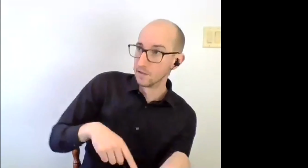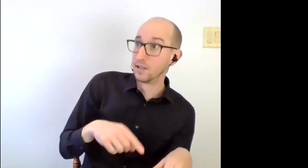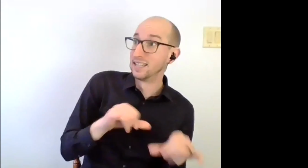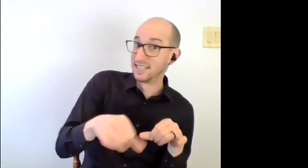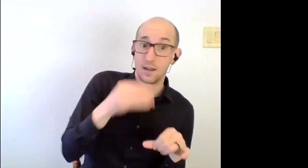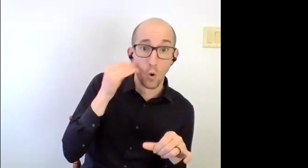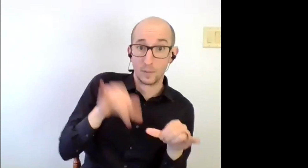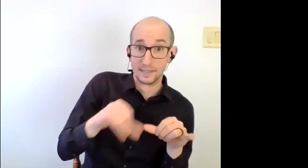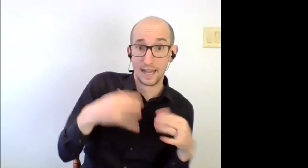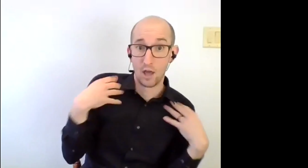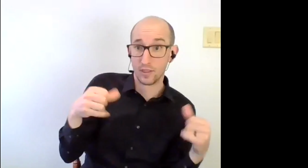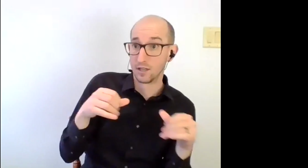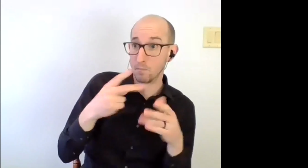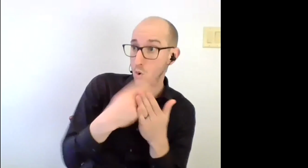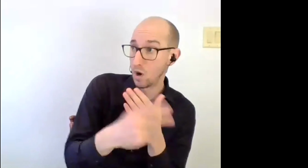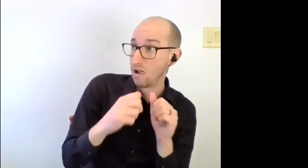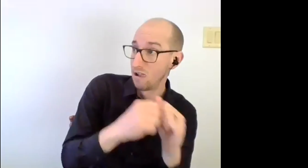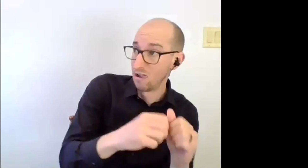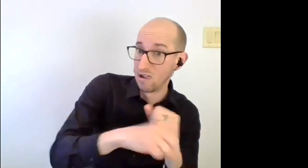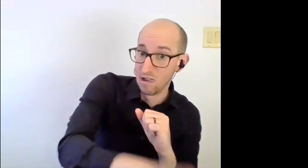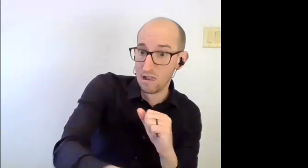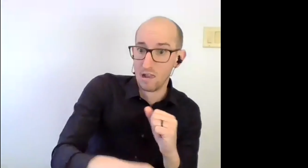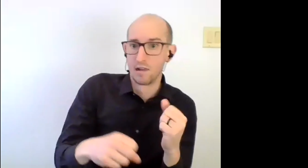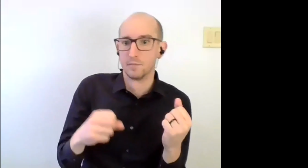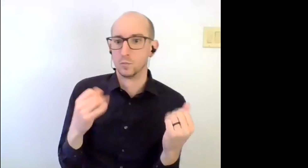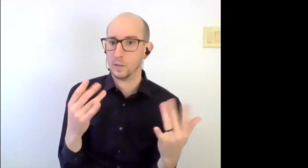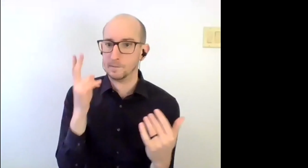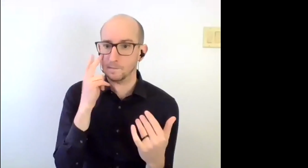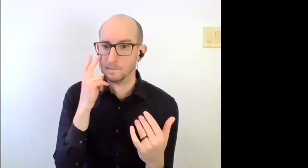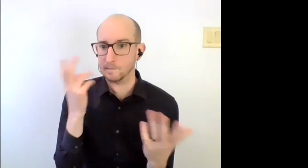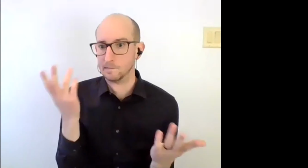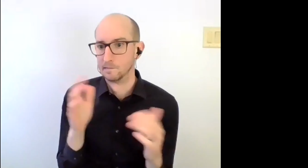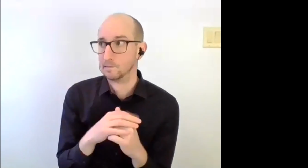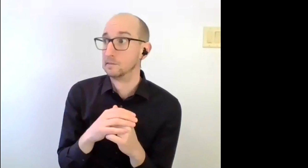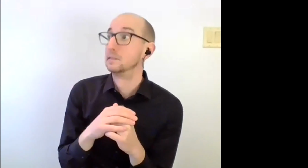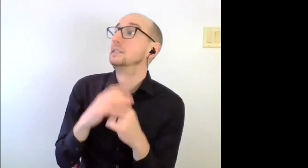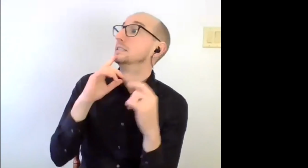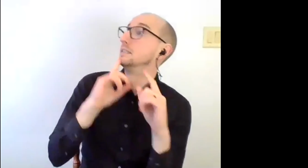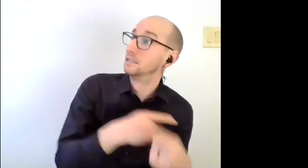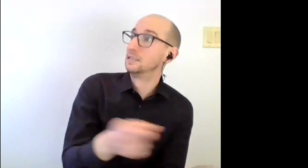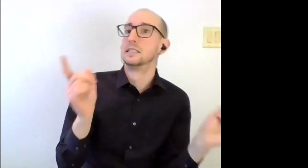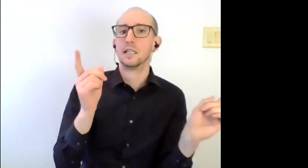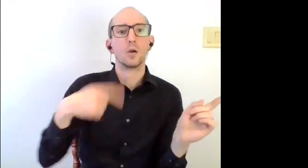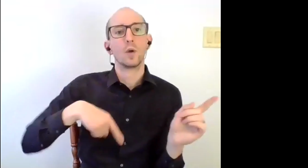system, I'm waiting to see if the governor extends the stay home stay healthy program and how